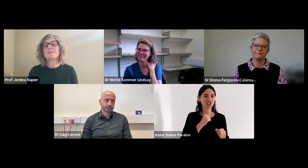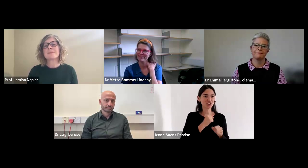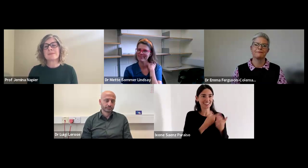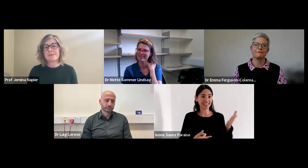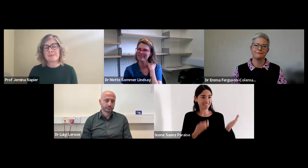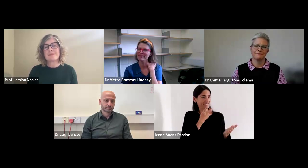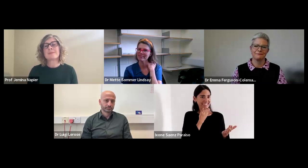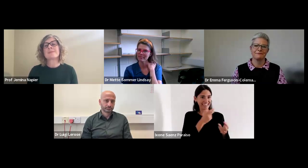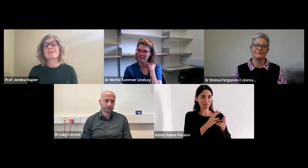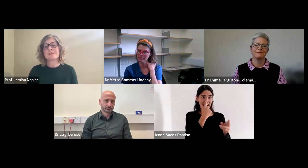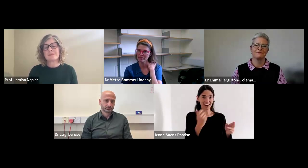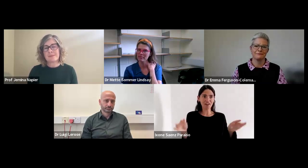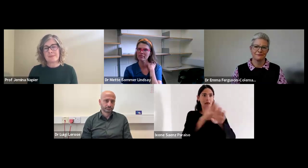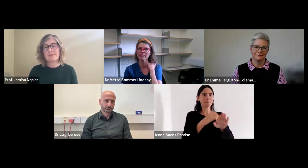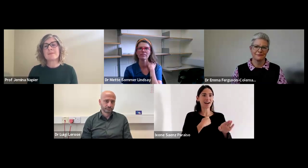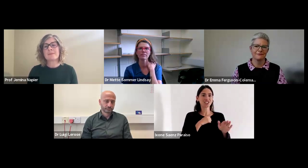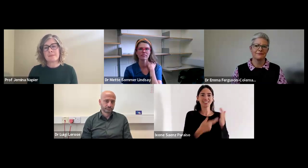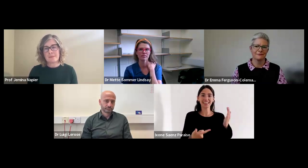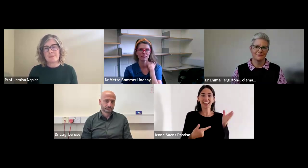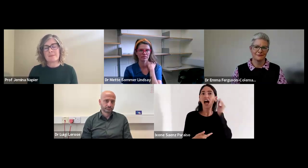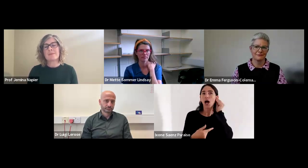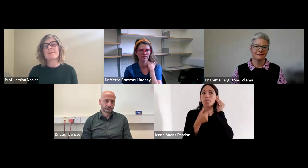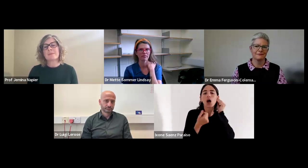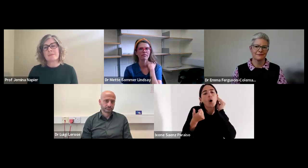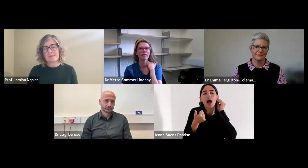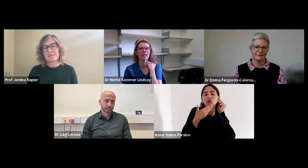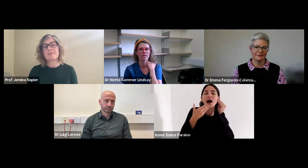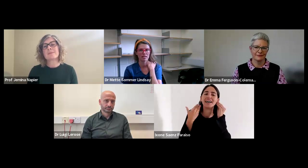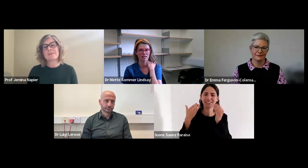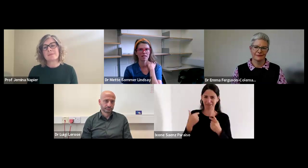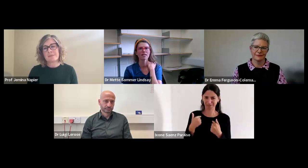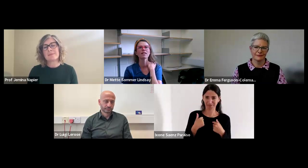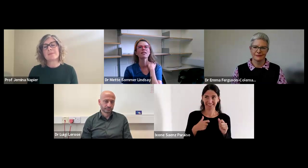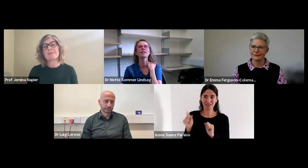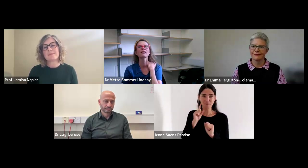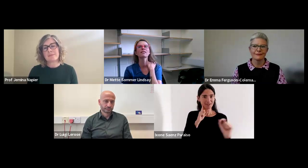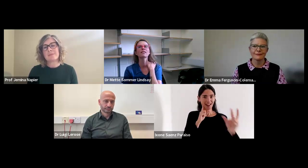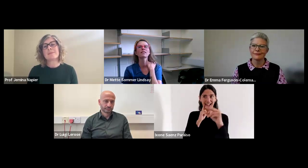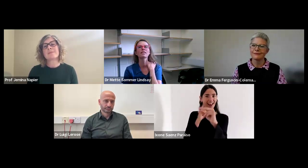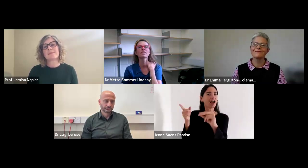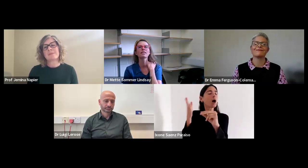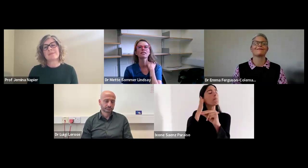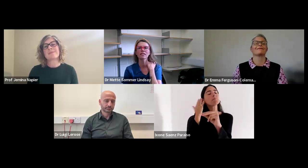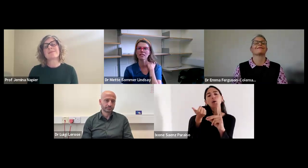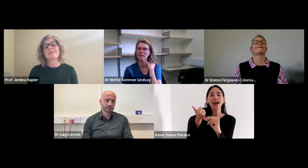because they helped to almost mask my gender, hearing a male voice seemed to hold some kind